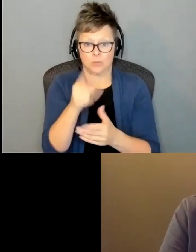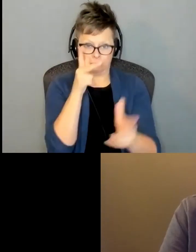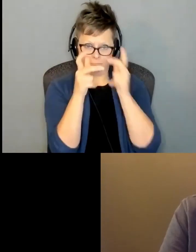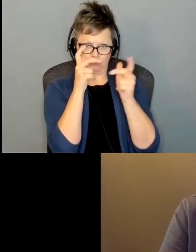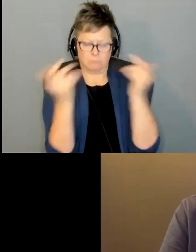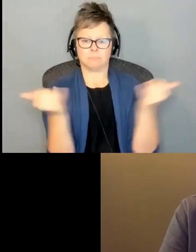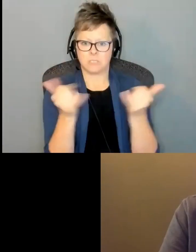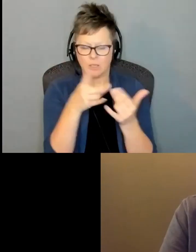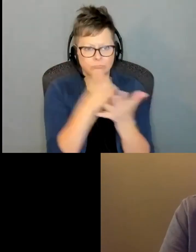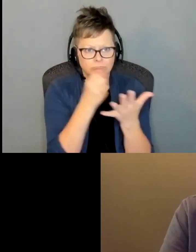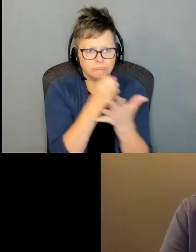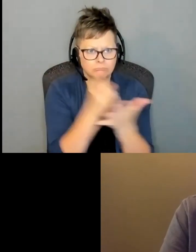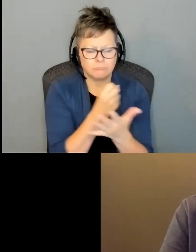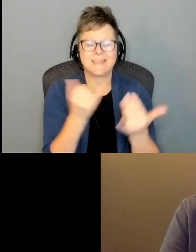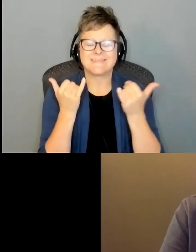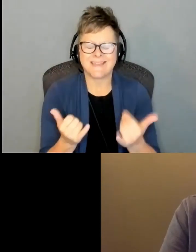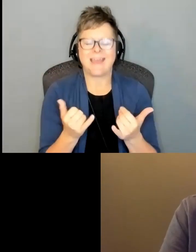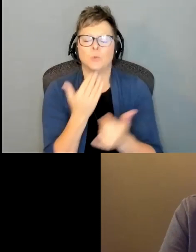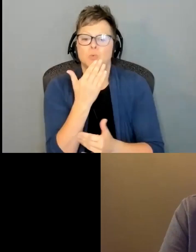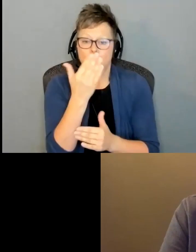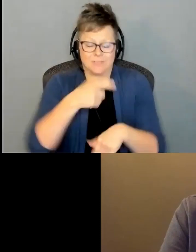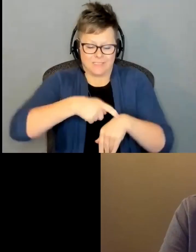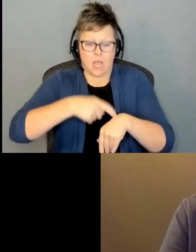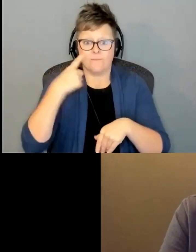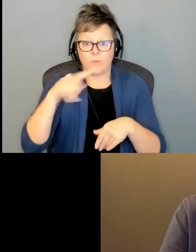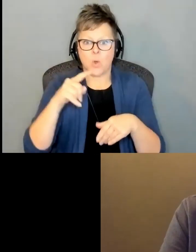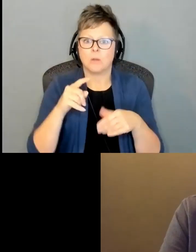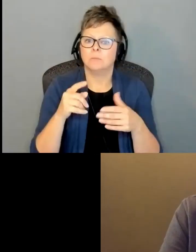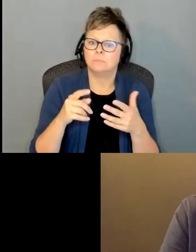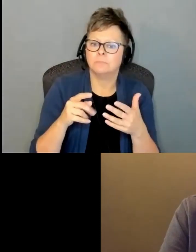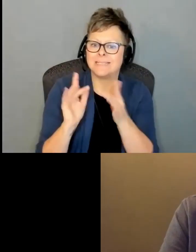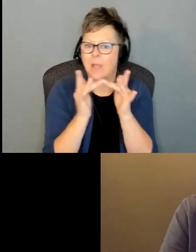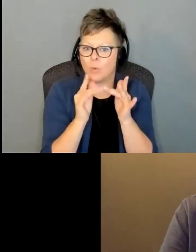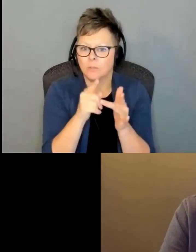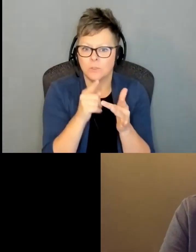These are opportunities for networks where you show up in these spaces, and/or ask a